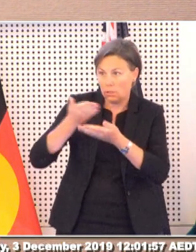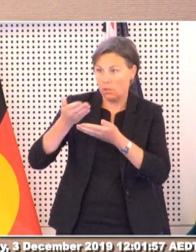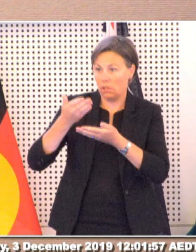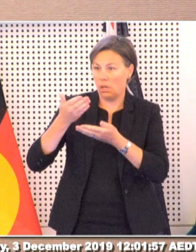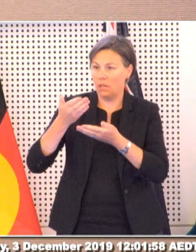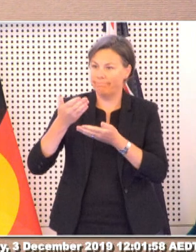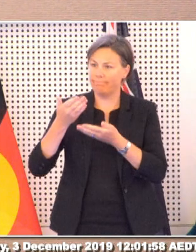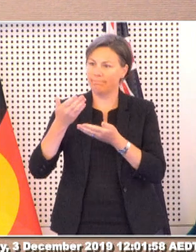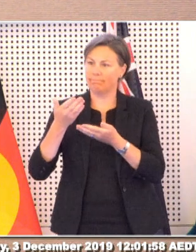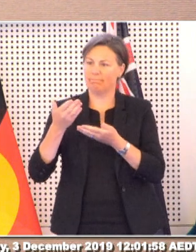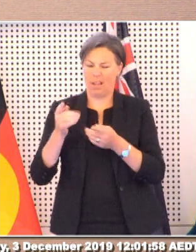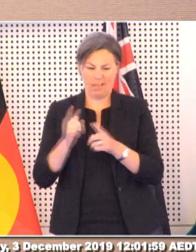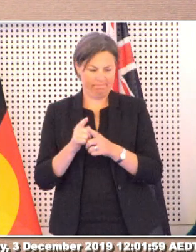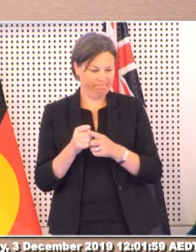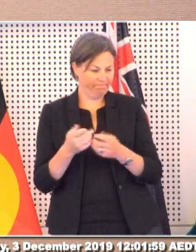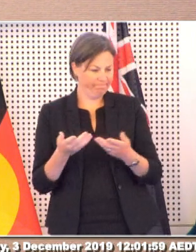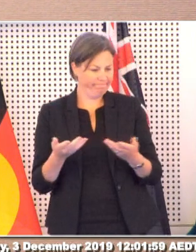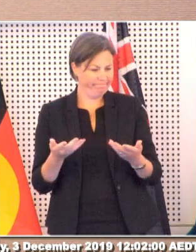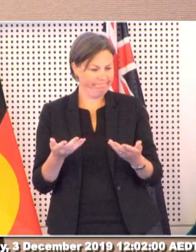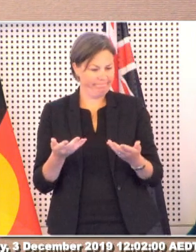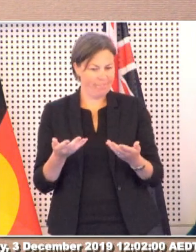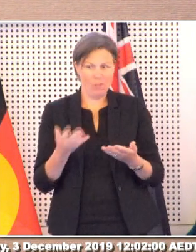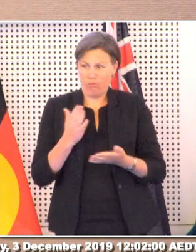some of their own capacity to be in the world,